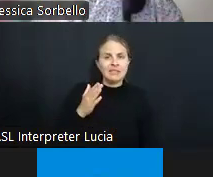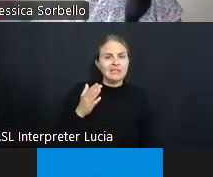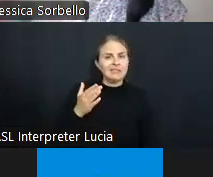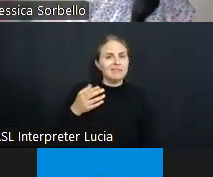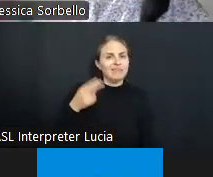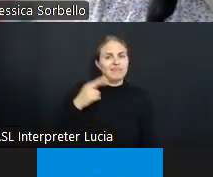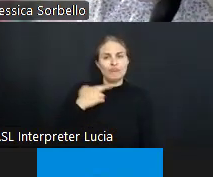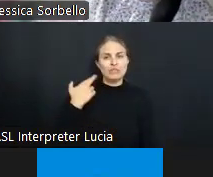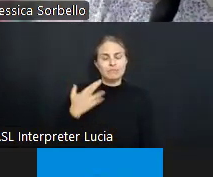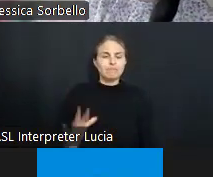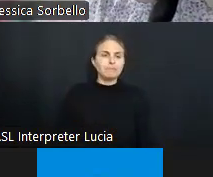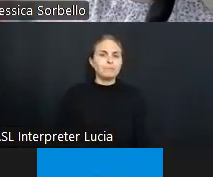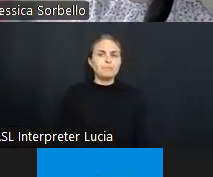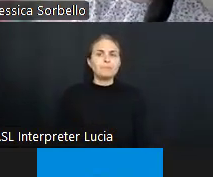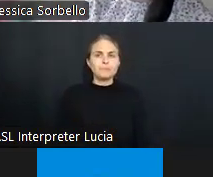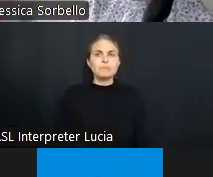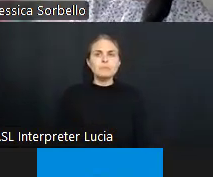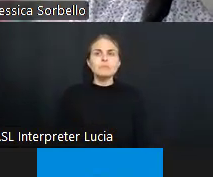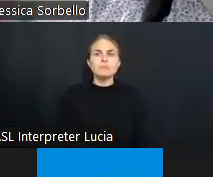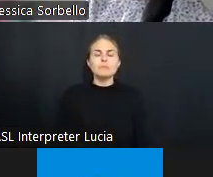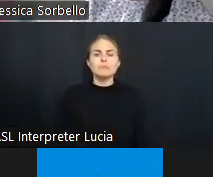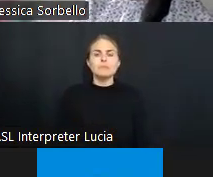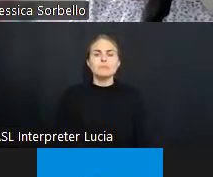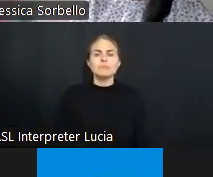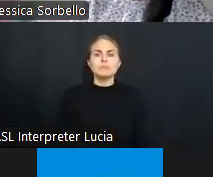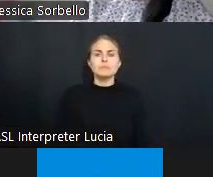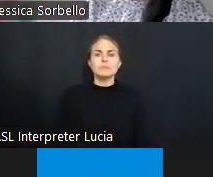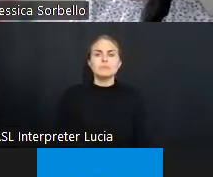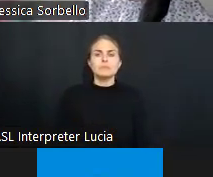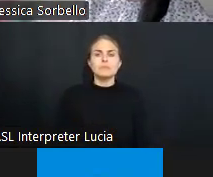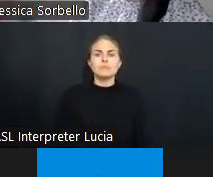, opioid overdose can occur by taking too many pain pills as